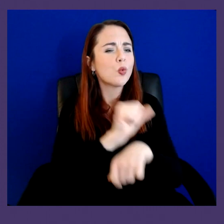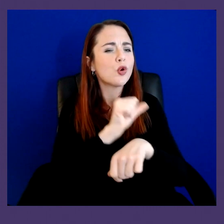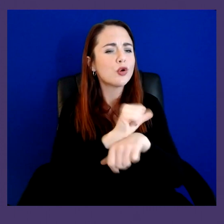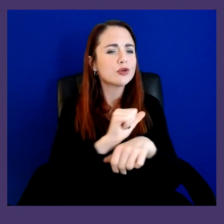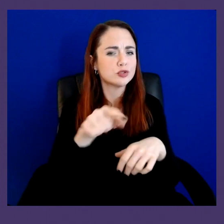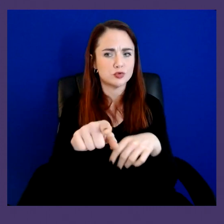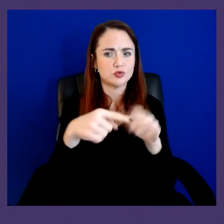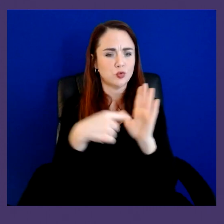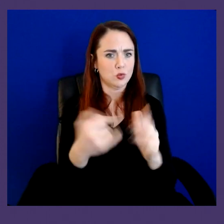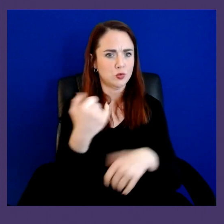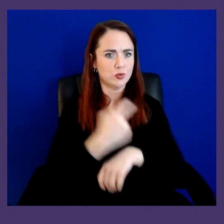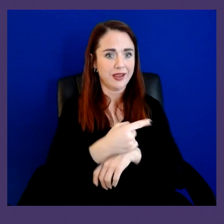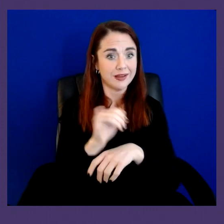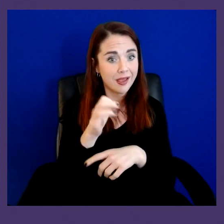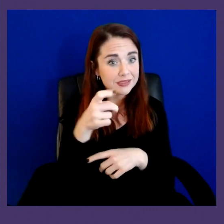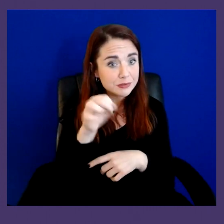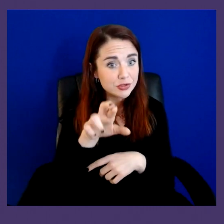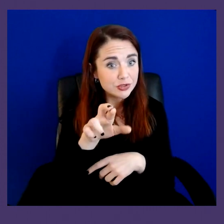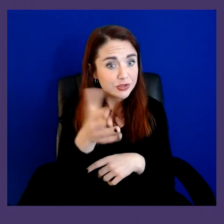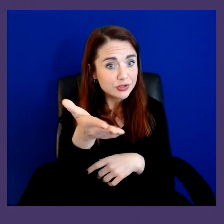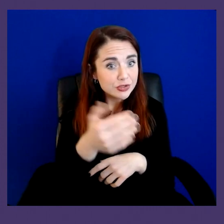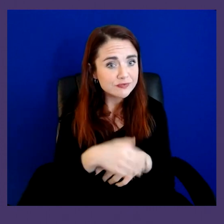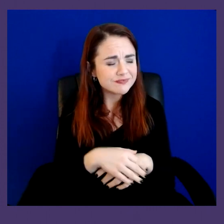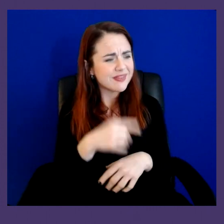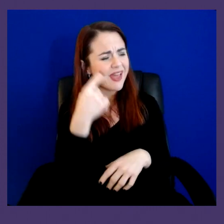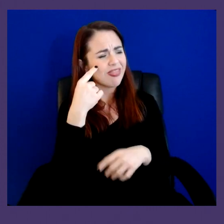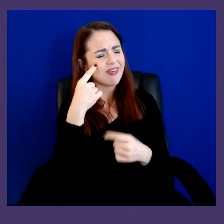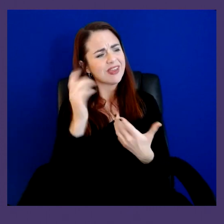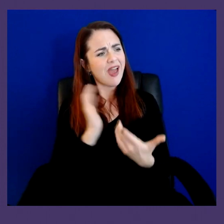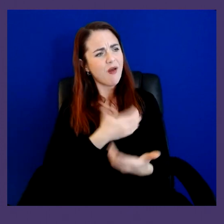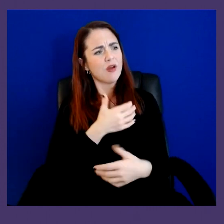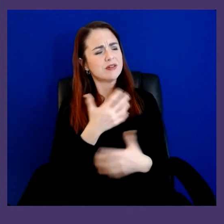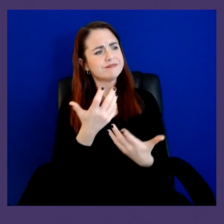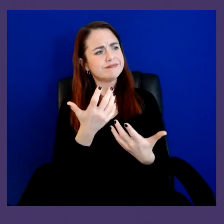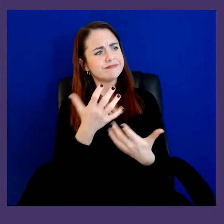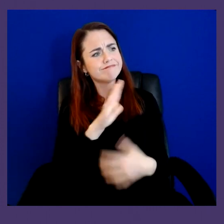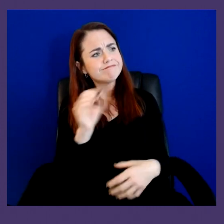I think at Be My Eyes we think that AI